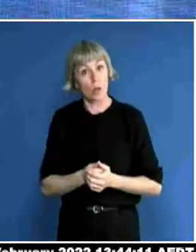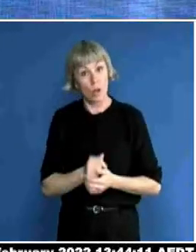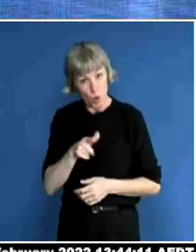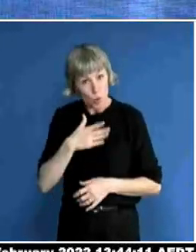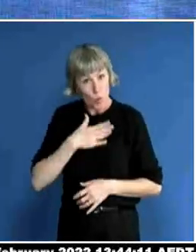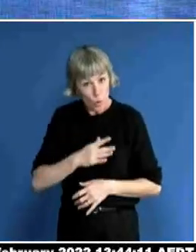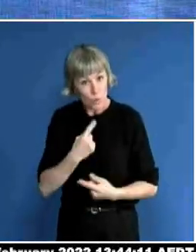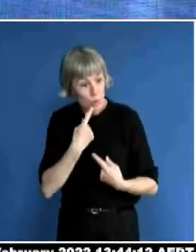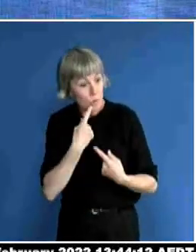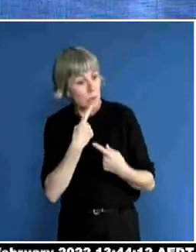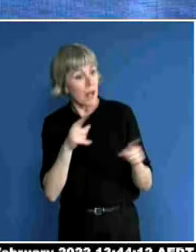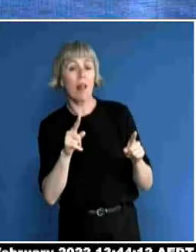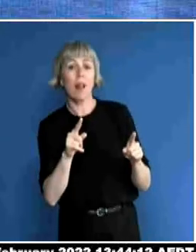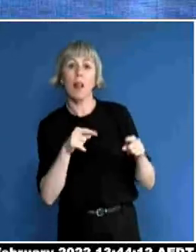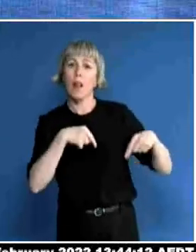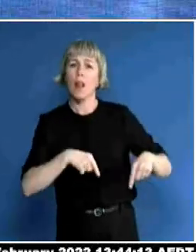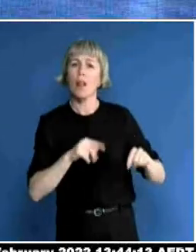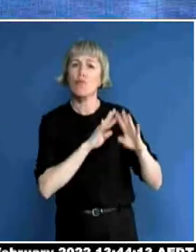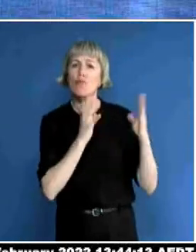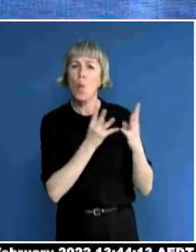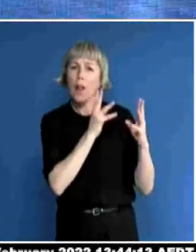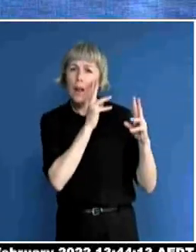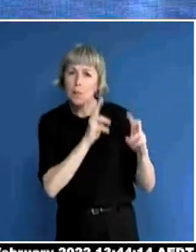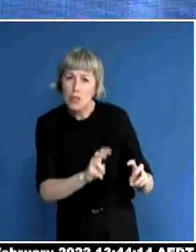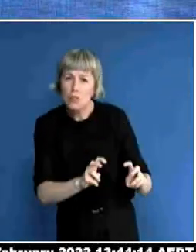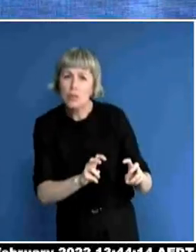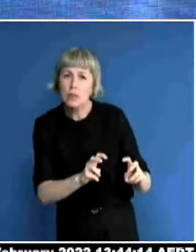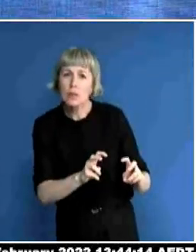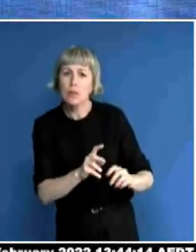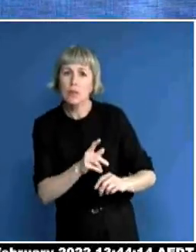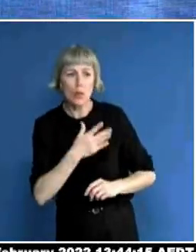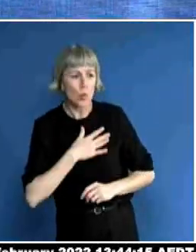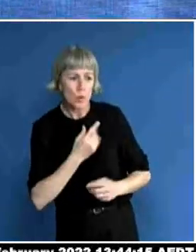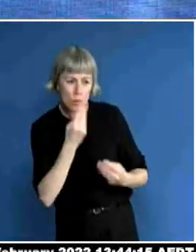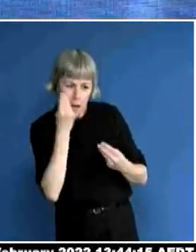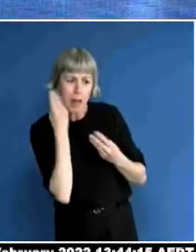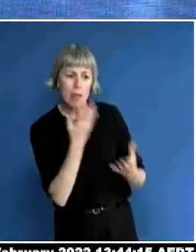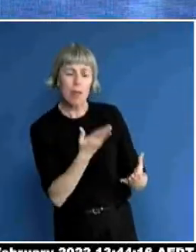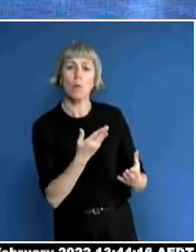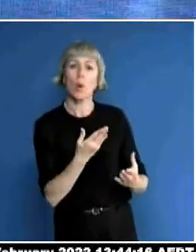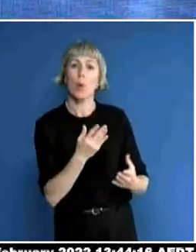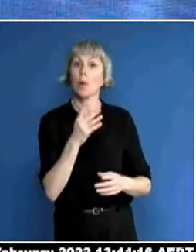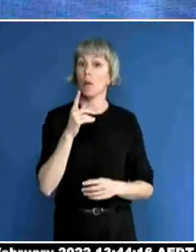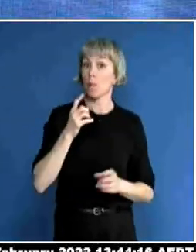ensure that people receive the right diagnosis, the right support and the right